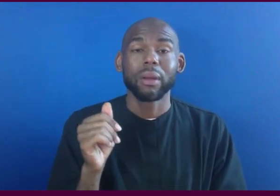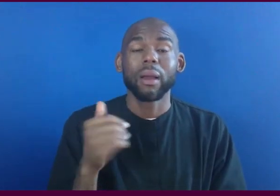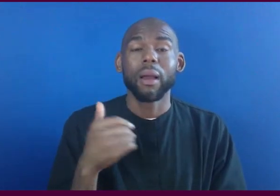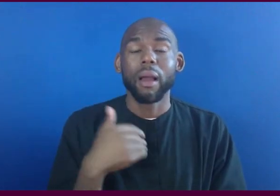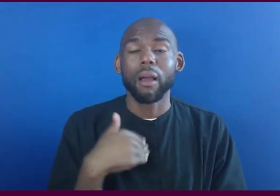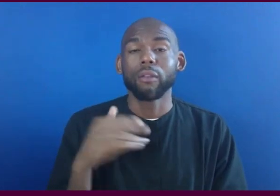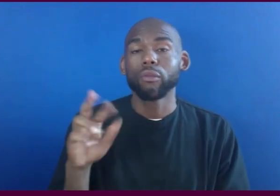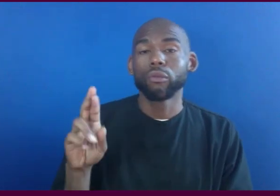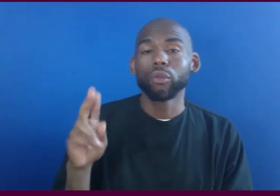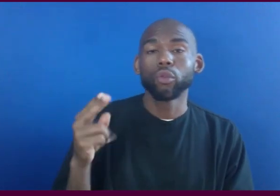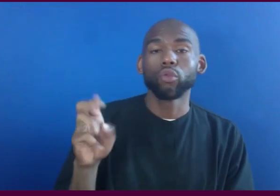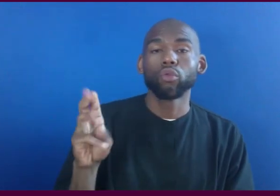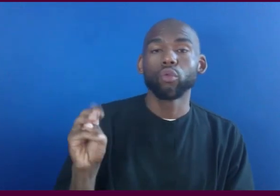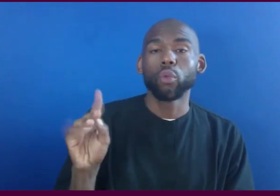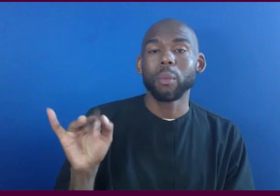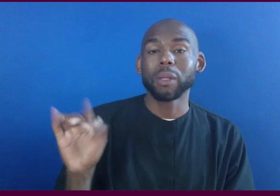I have rheumatoid arthritis so a juvenile form.